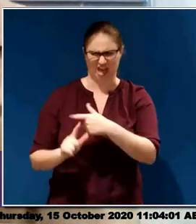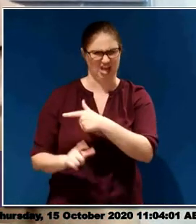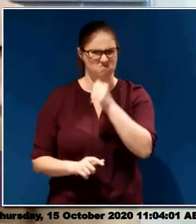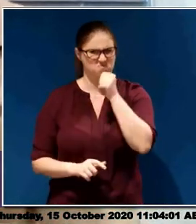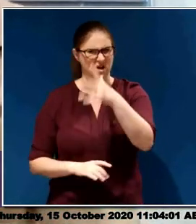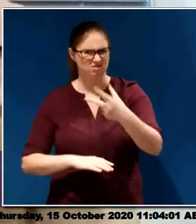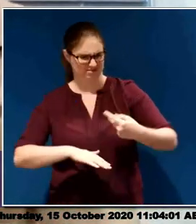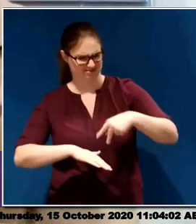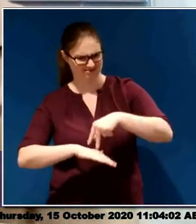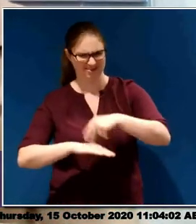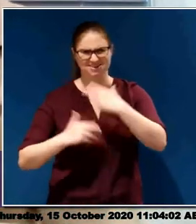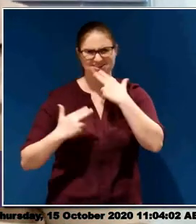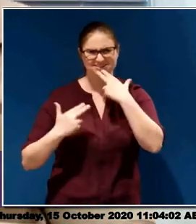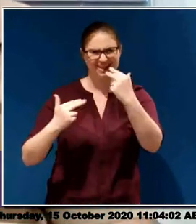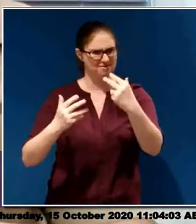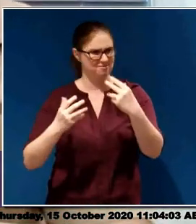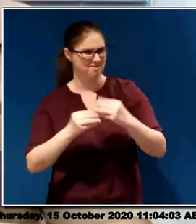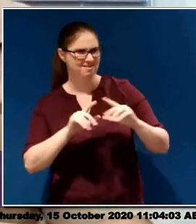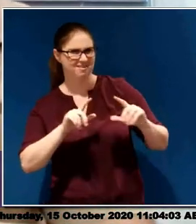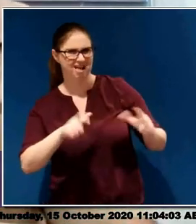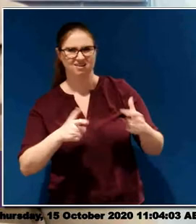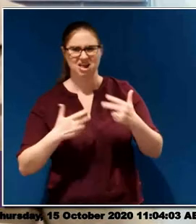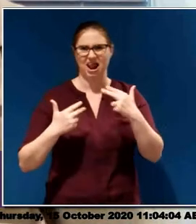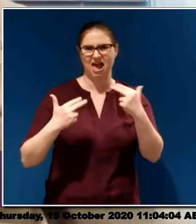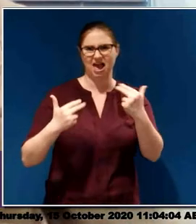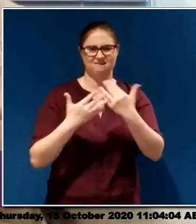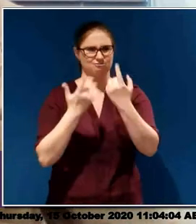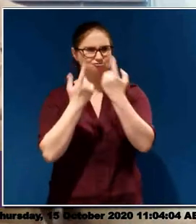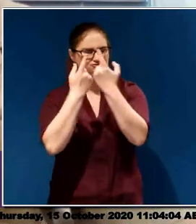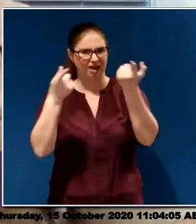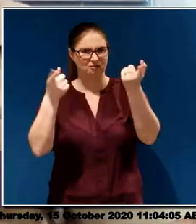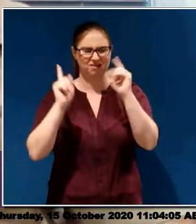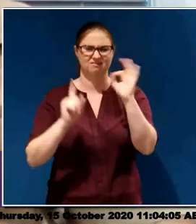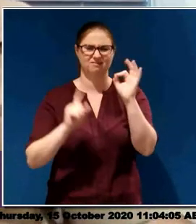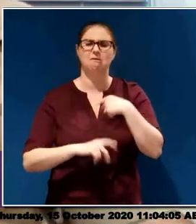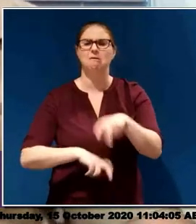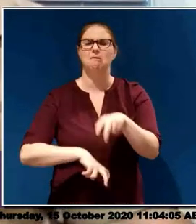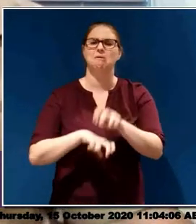And we were sitting in the audience watching all of his class walk in,